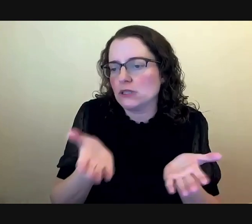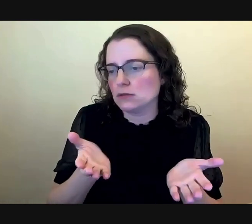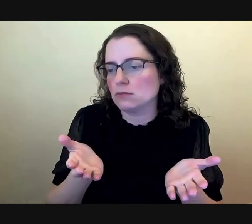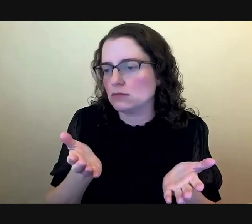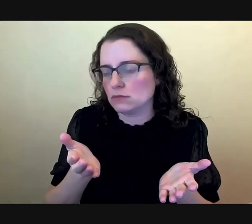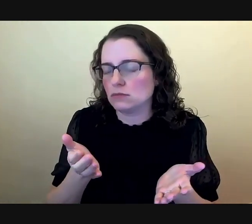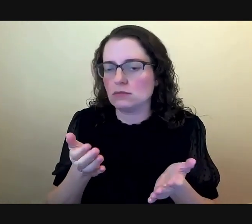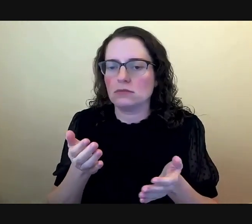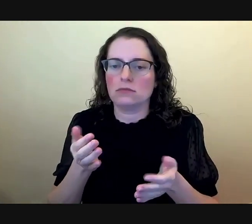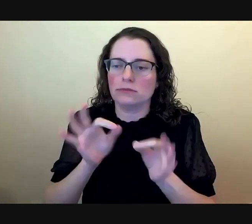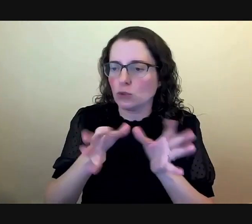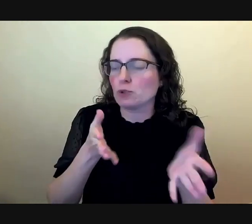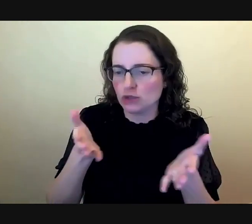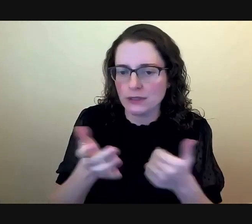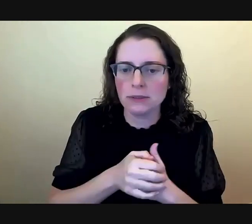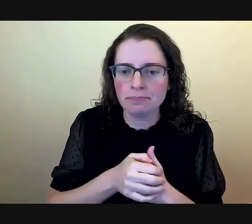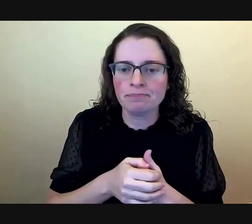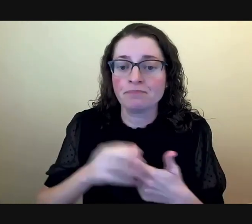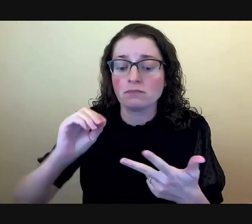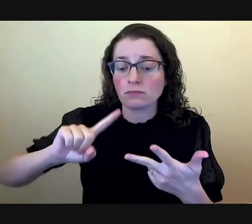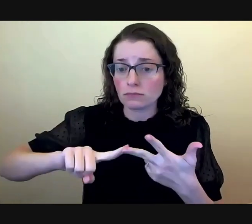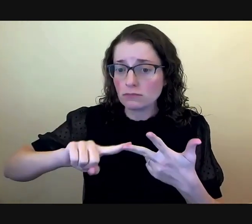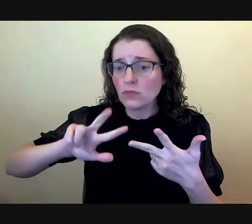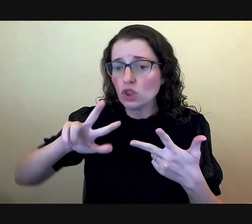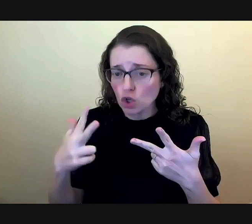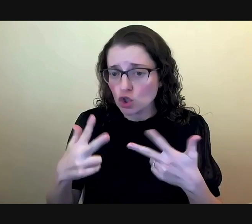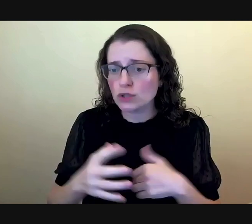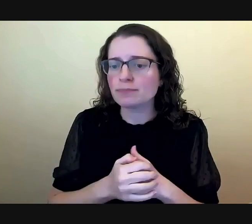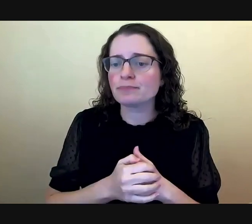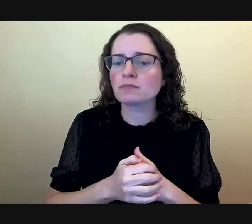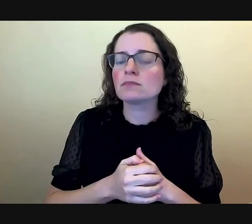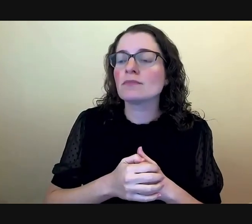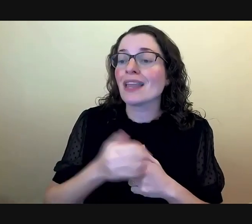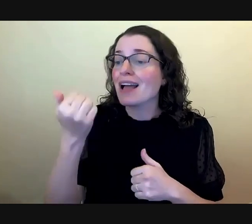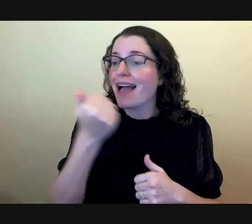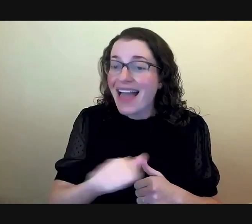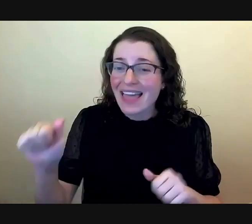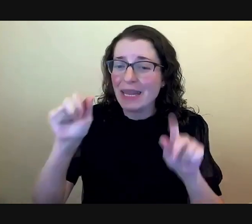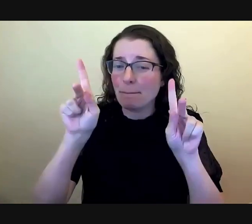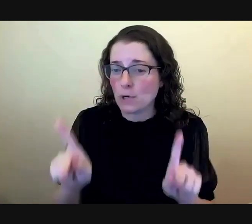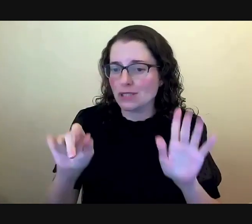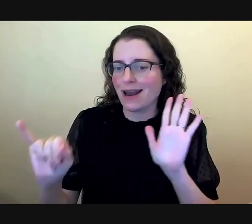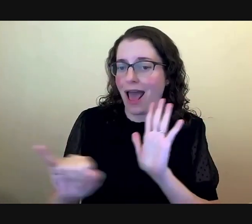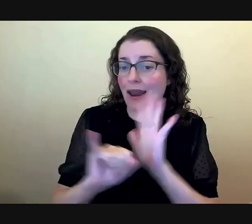But they're still providing a service with their interpreting services. And then the third instance is if you